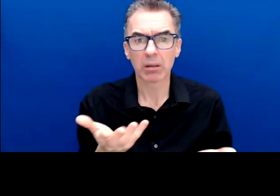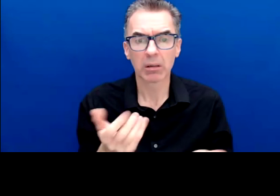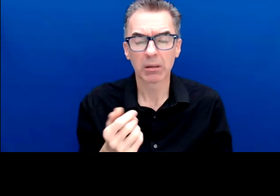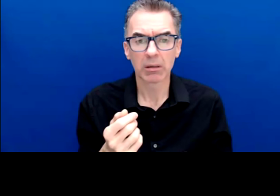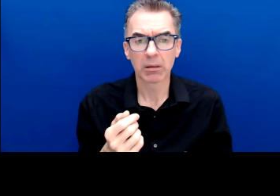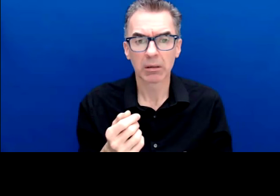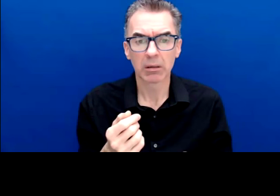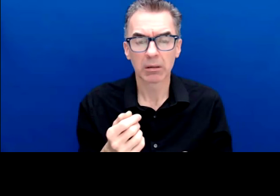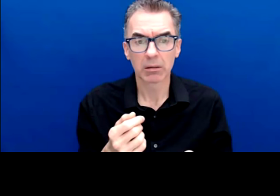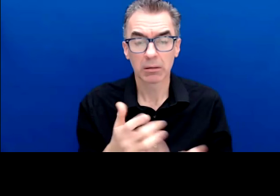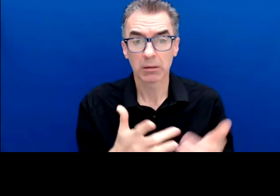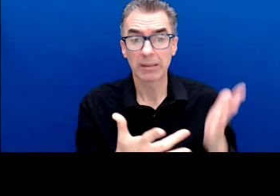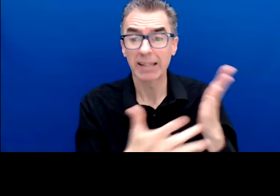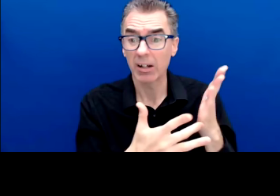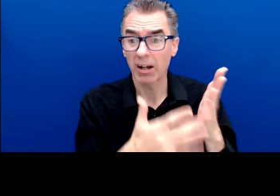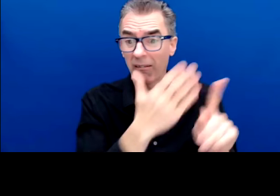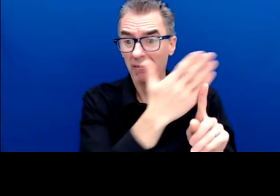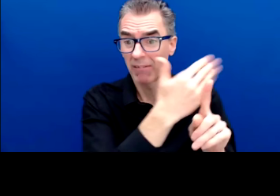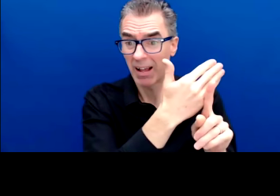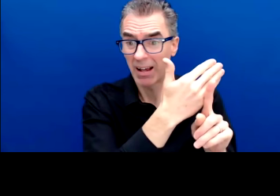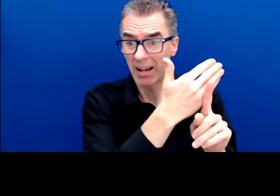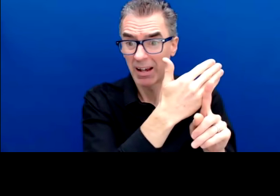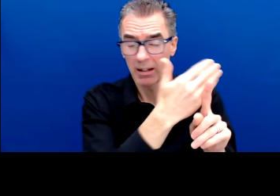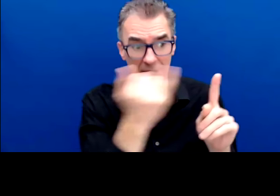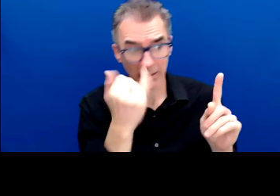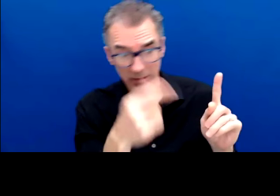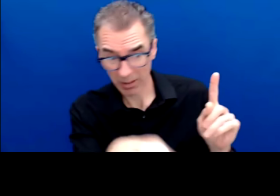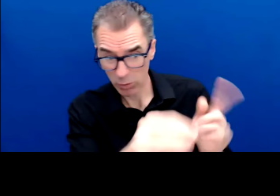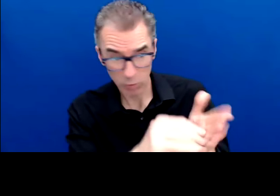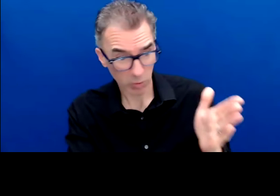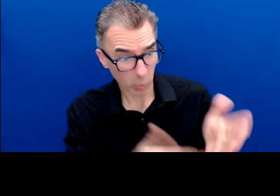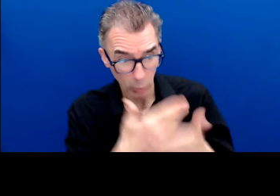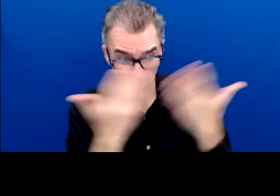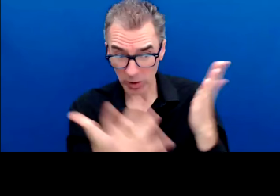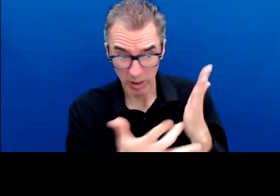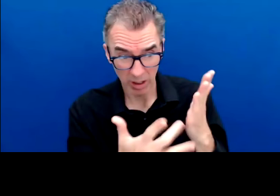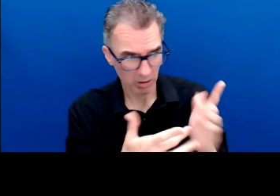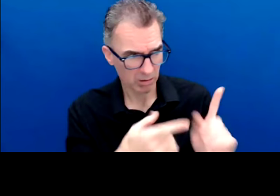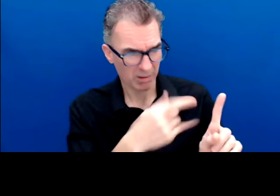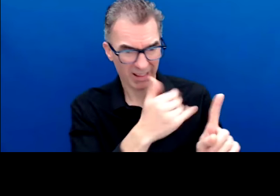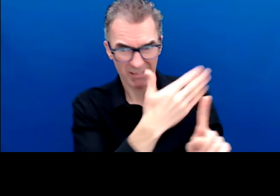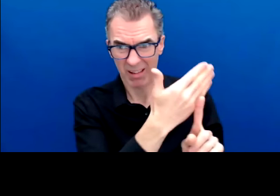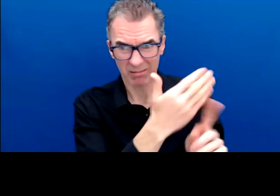The technology flag for students who don't have technology because they're likely...the flag is using technology.